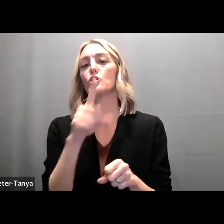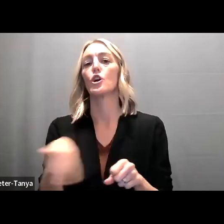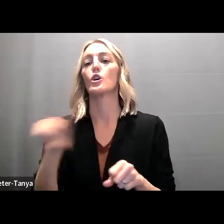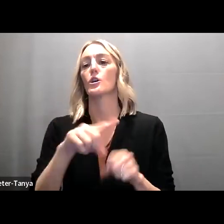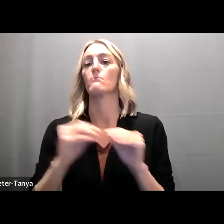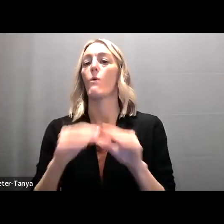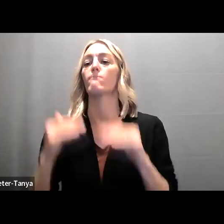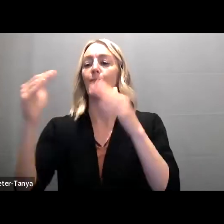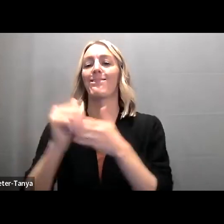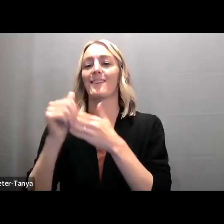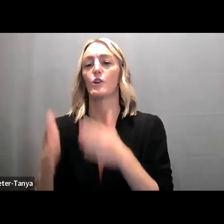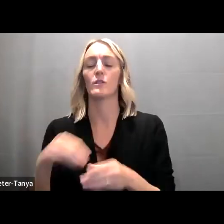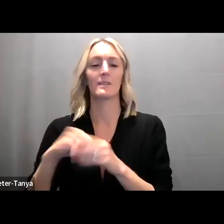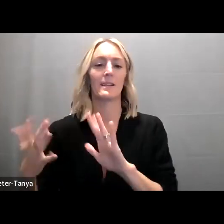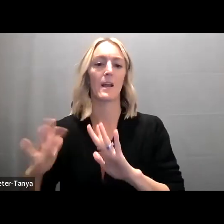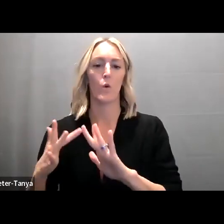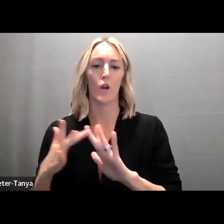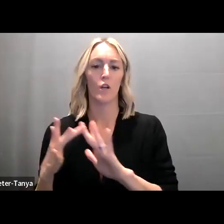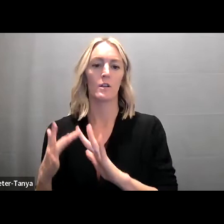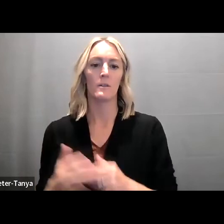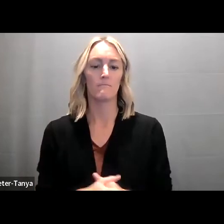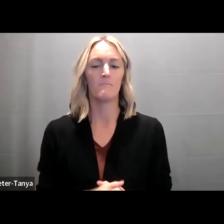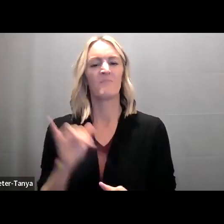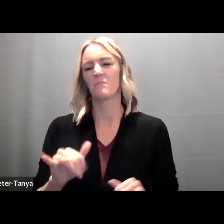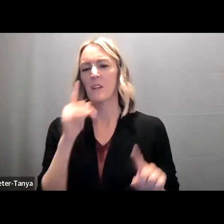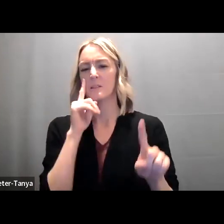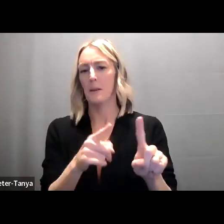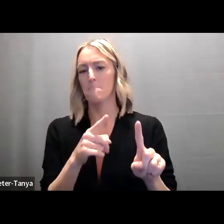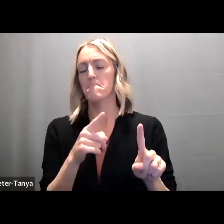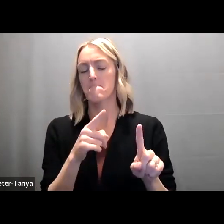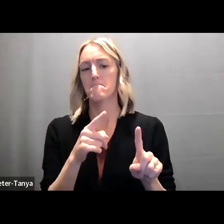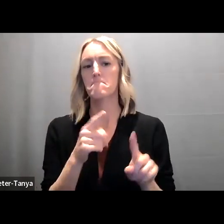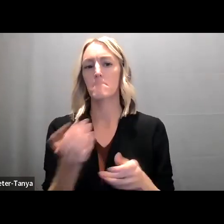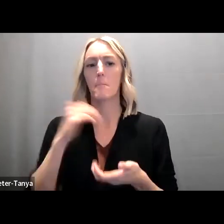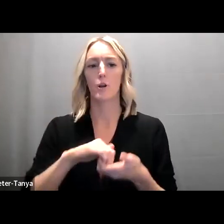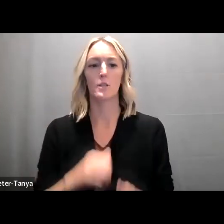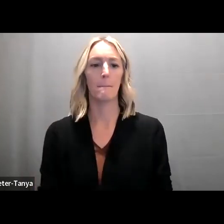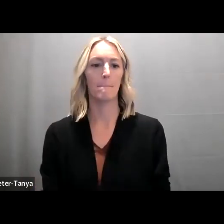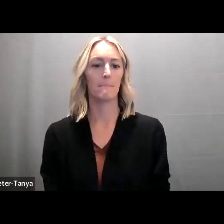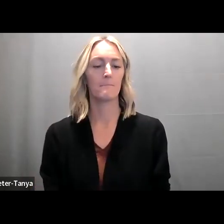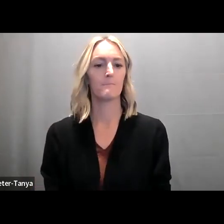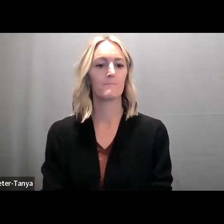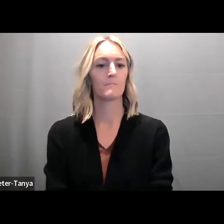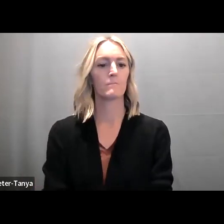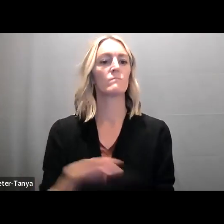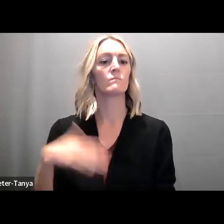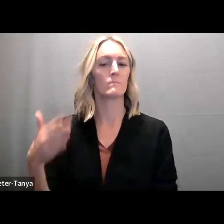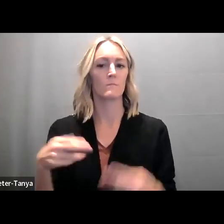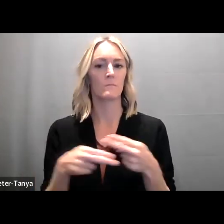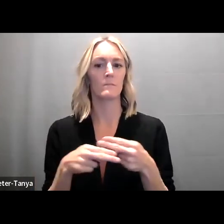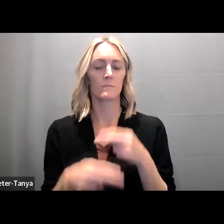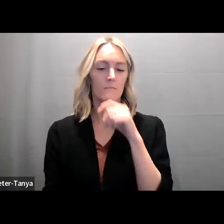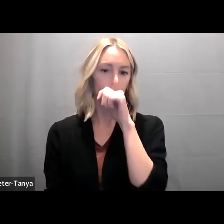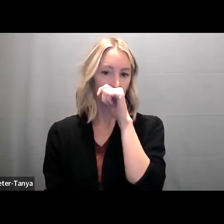So that is kind of the aims of the partnership.